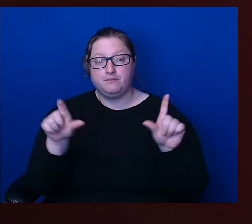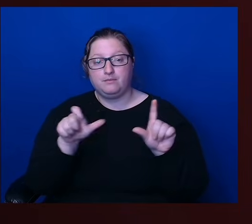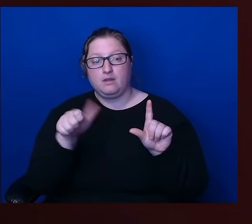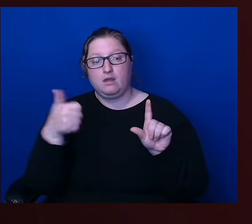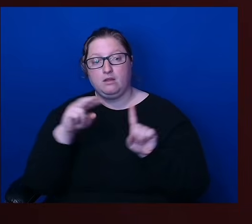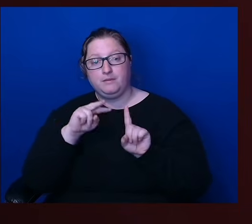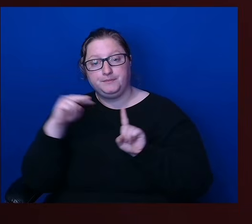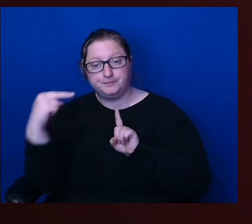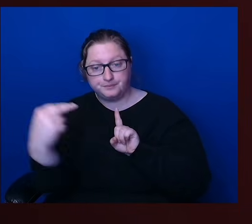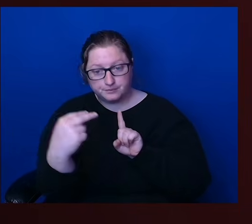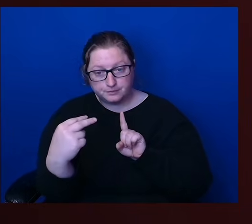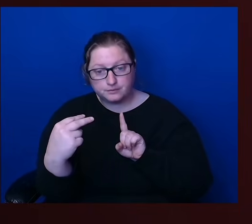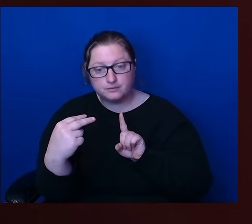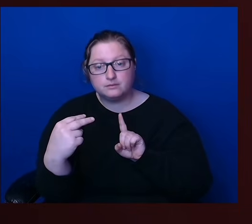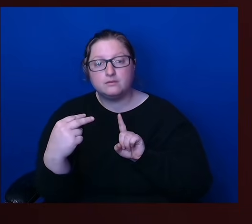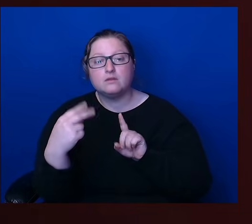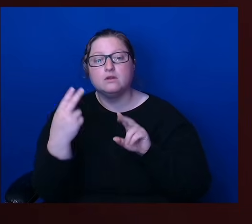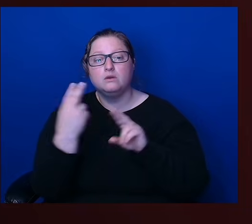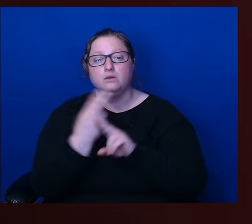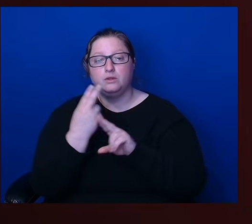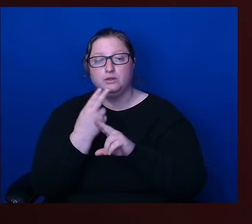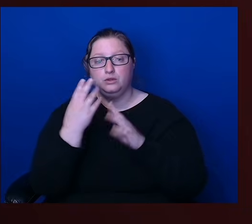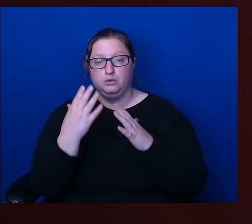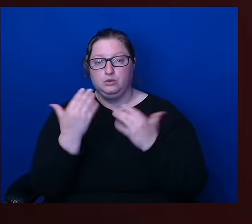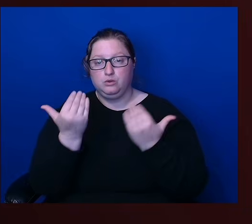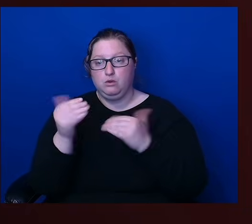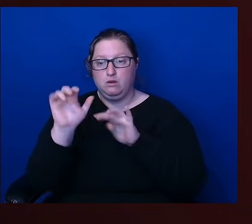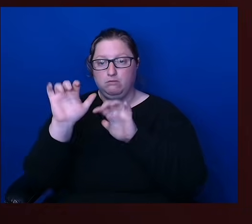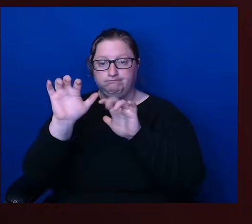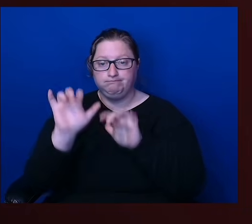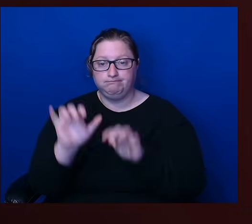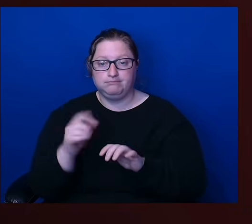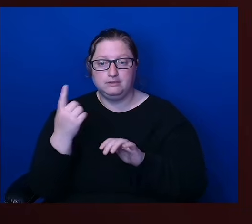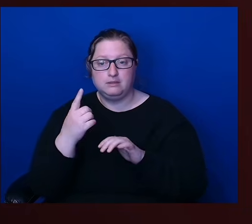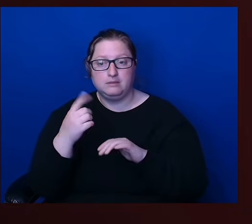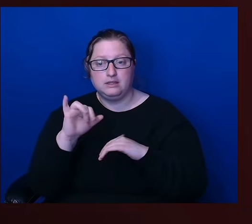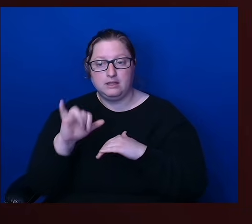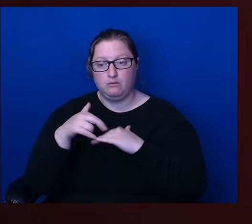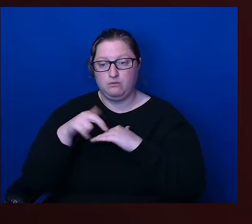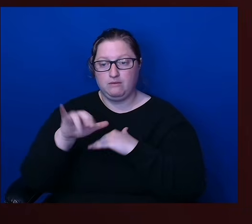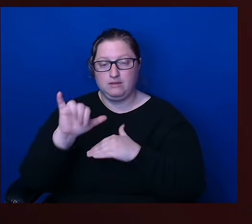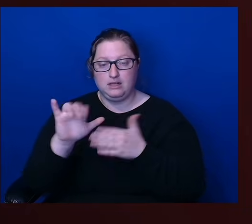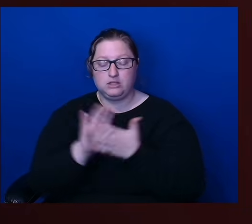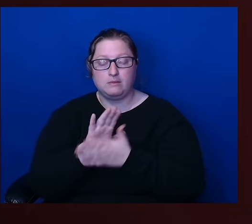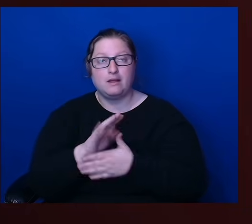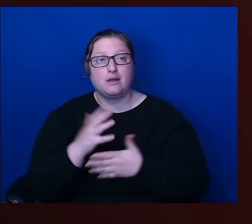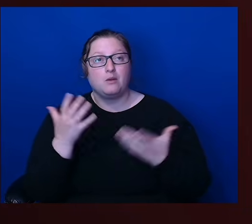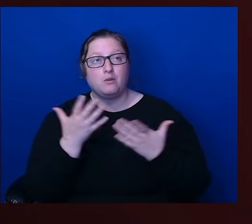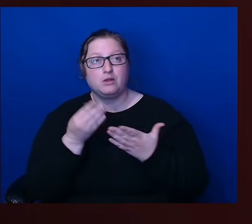when the user enters something that references that documentation, like, "What is the reimbursement policy?"